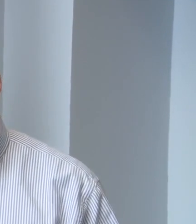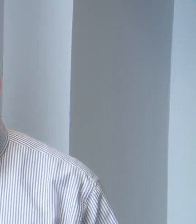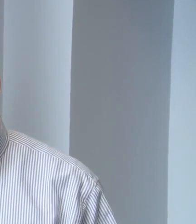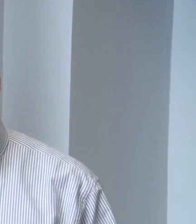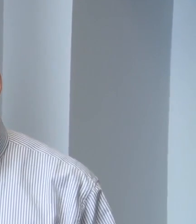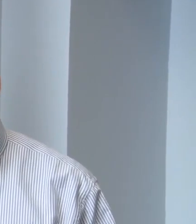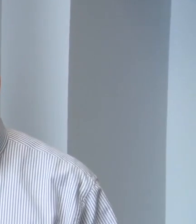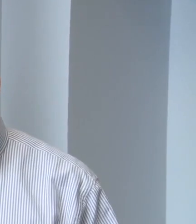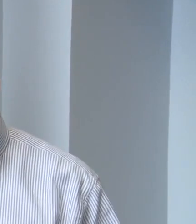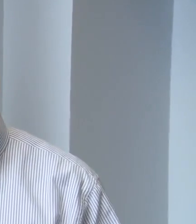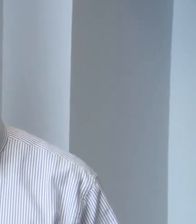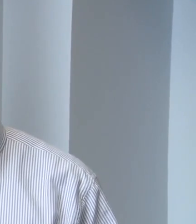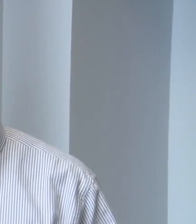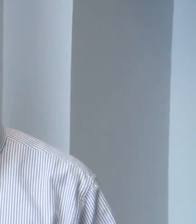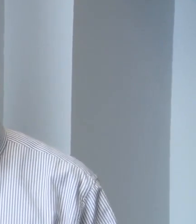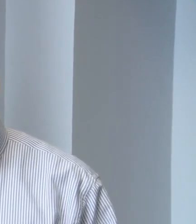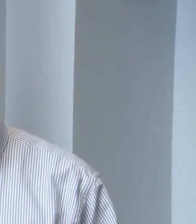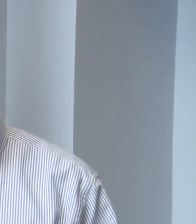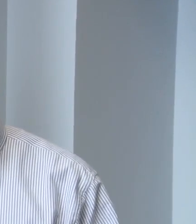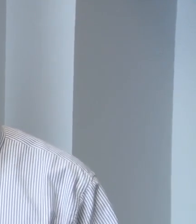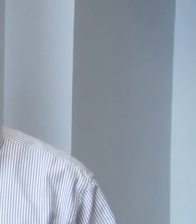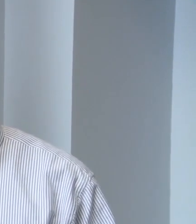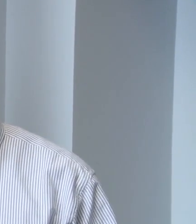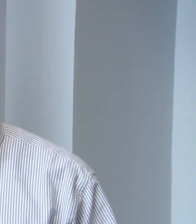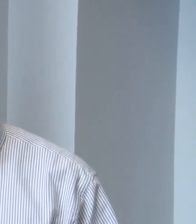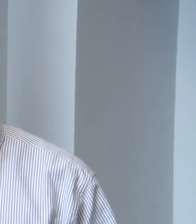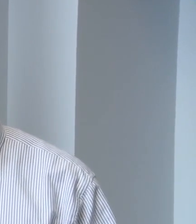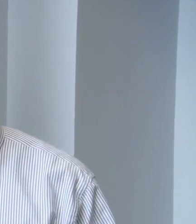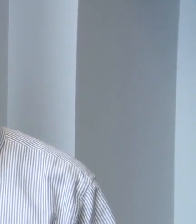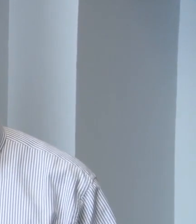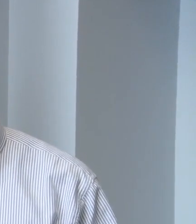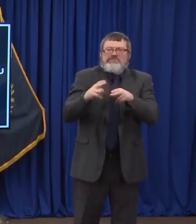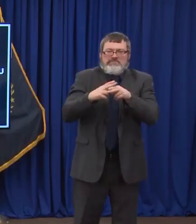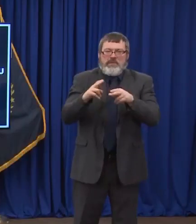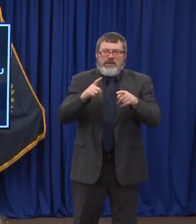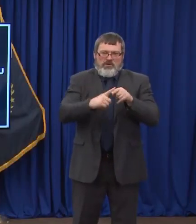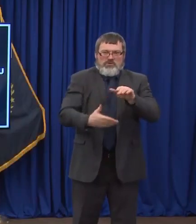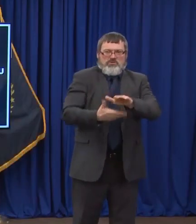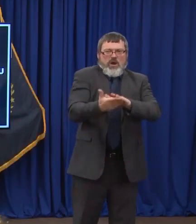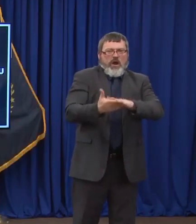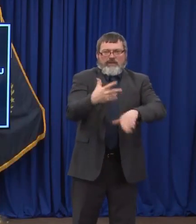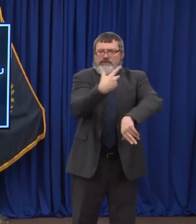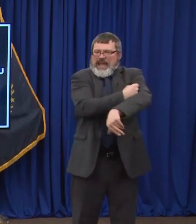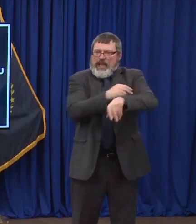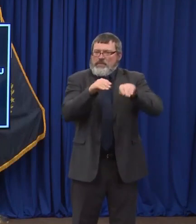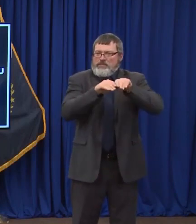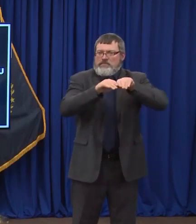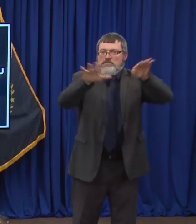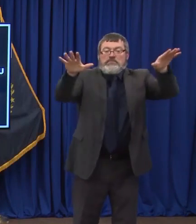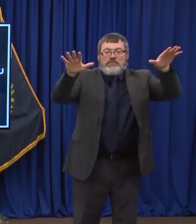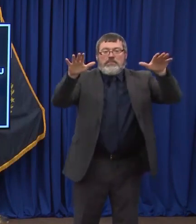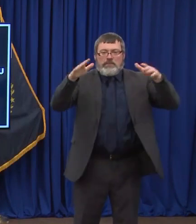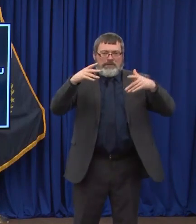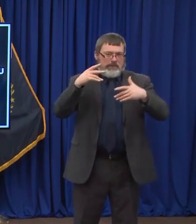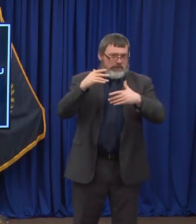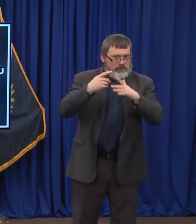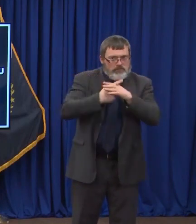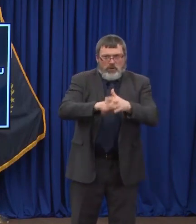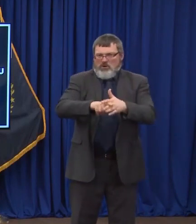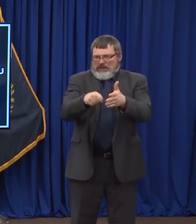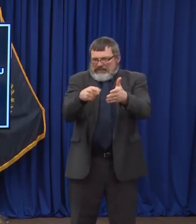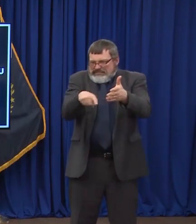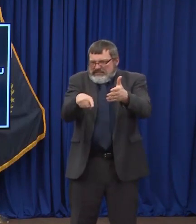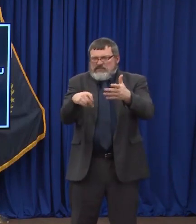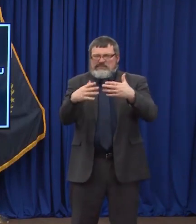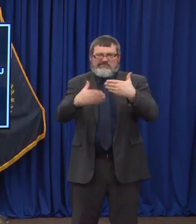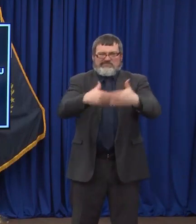THE STATE TAPPING A FAMILIAR FACE, FORMER LONGTIME STATE PUBLIC SAFETY OFFICIAL PERRY PLUMMER, TO COORDINATE LOGISTICS.